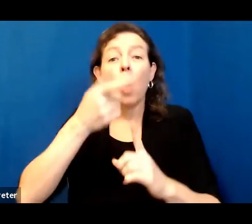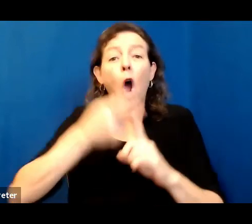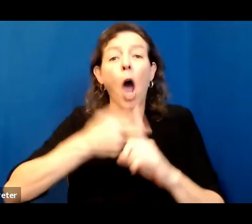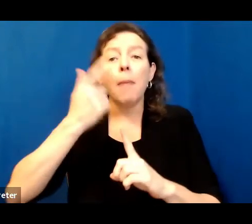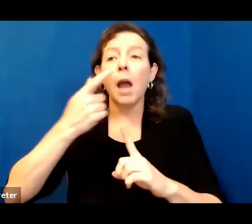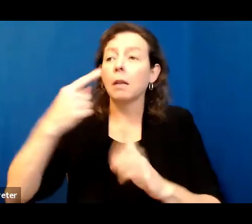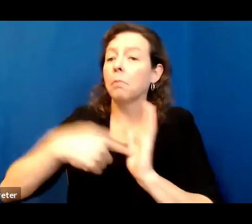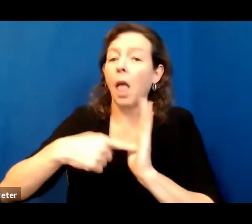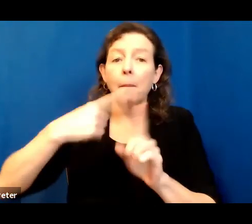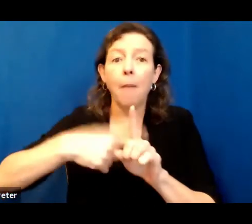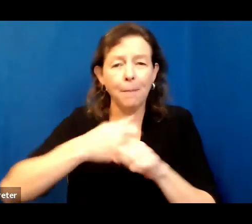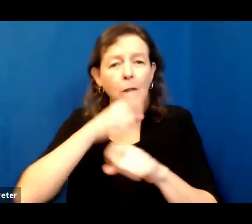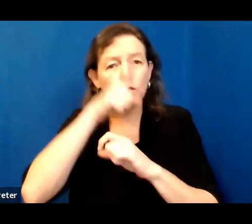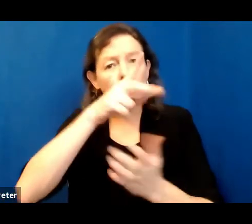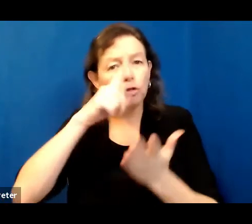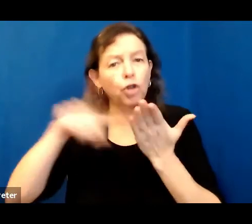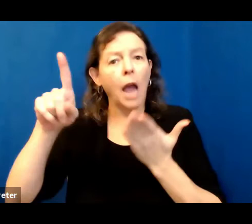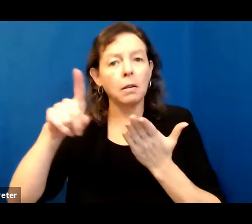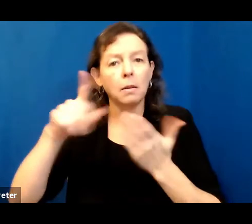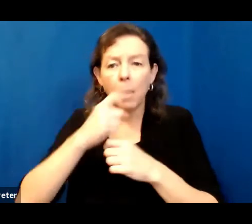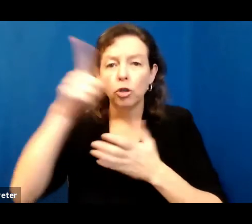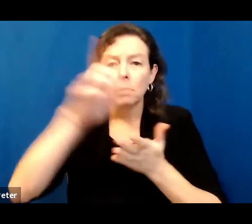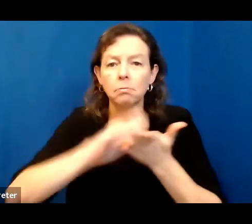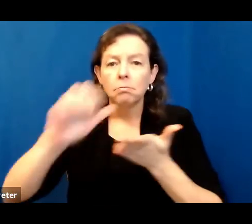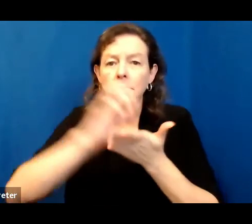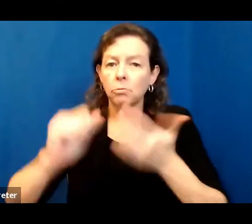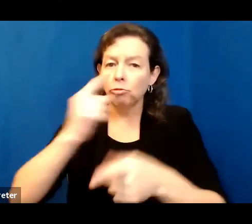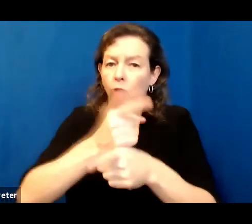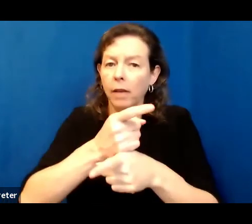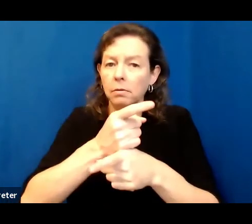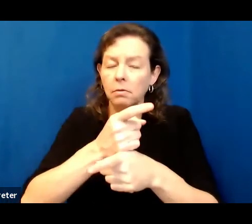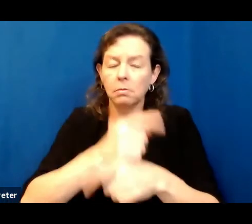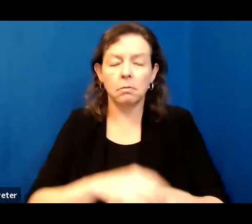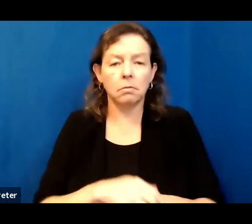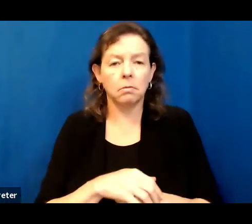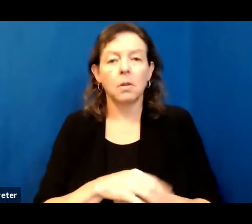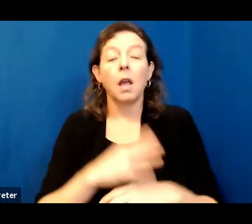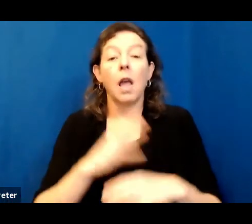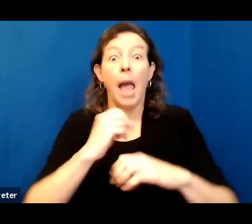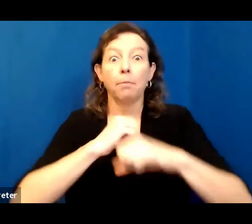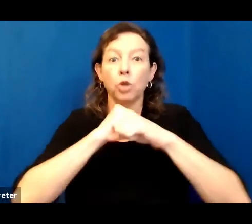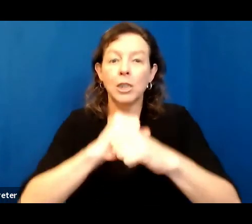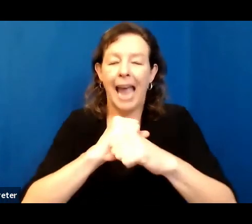be sure to look at that stuff and see what's coming out of your account on a regular basis and protect your medical identity.